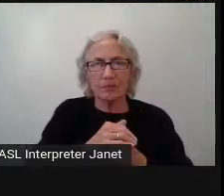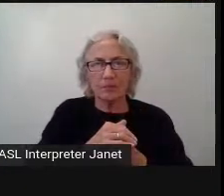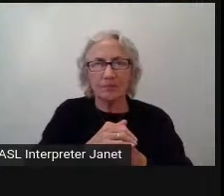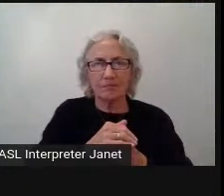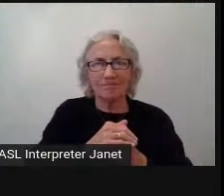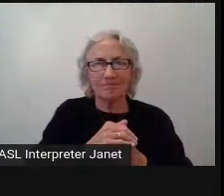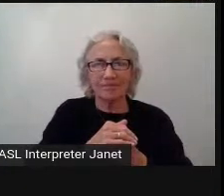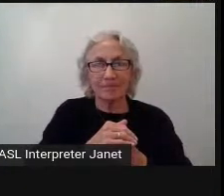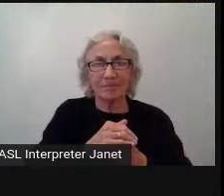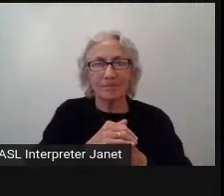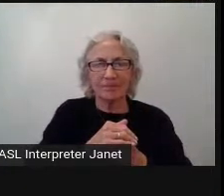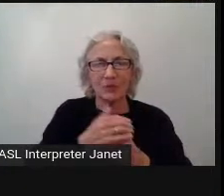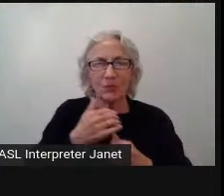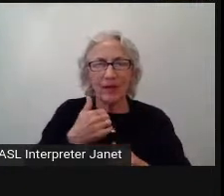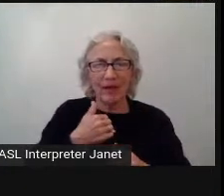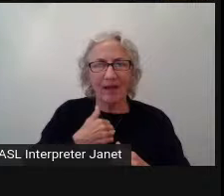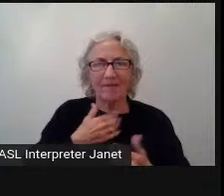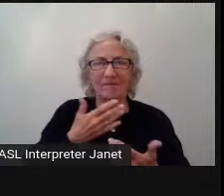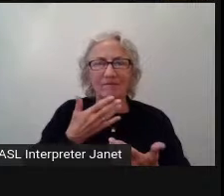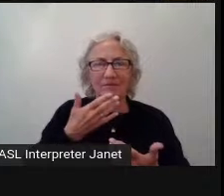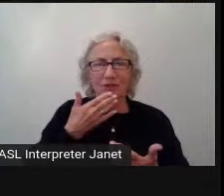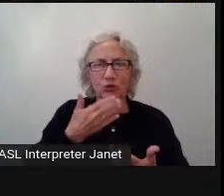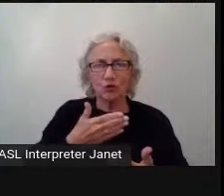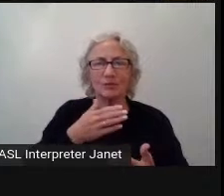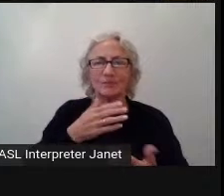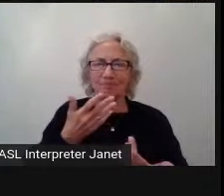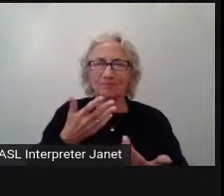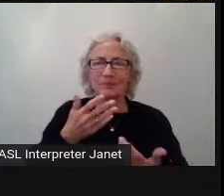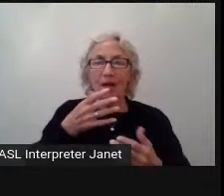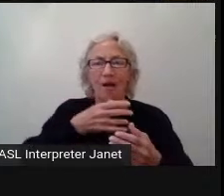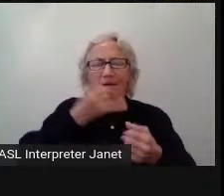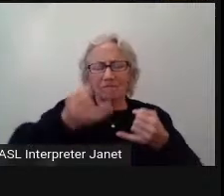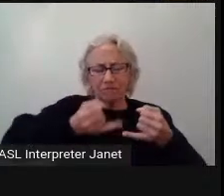we do we put into Joomla is accessible.